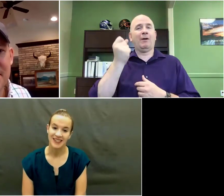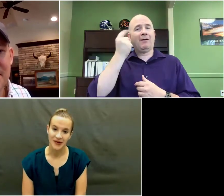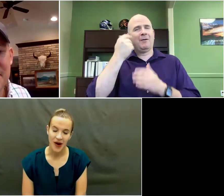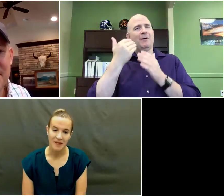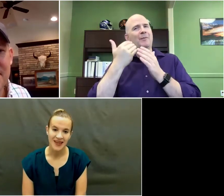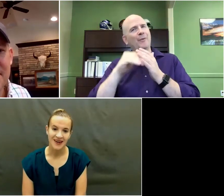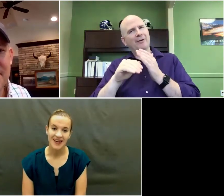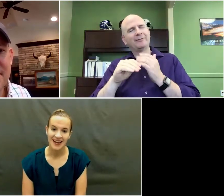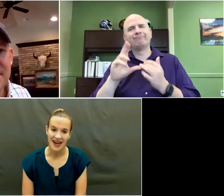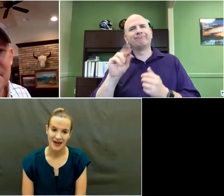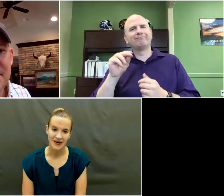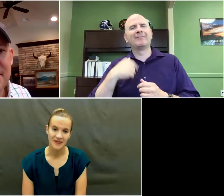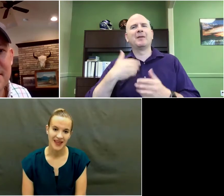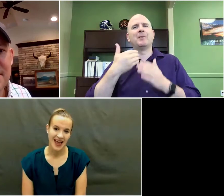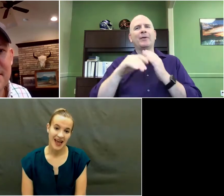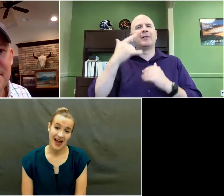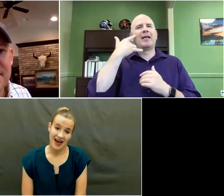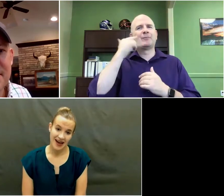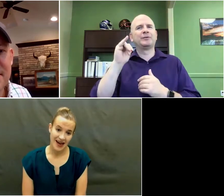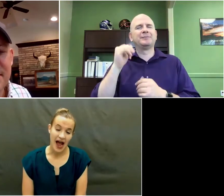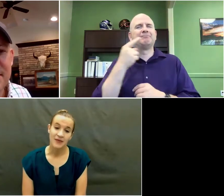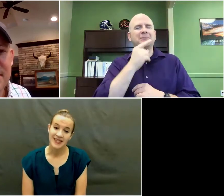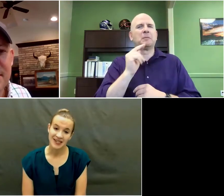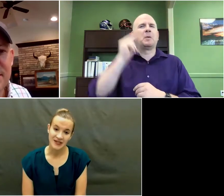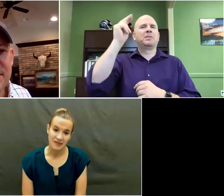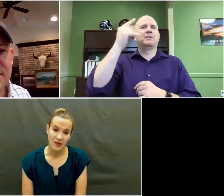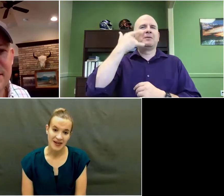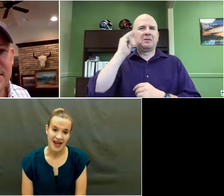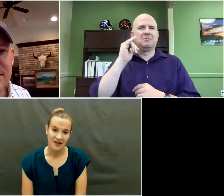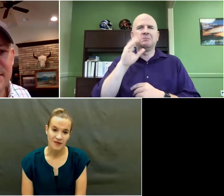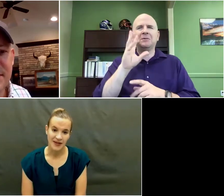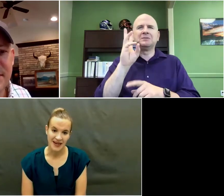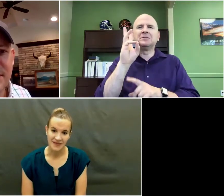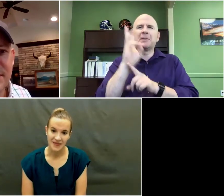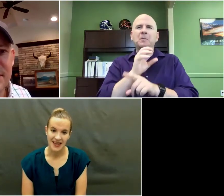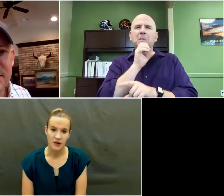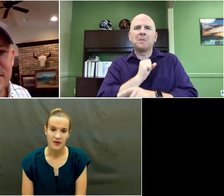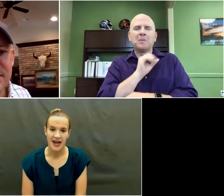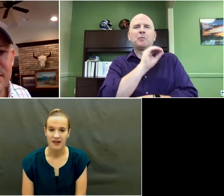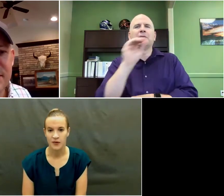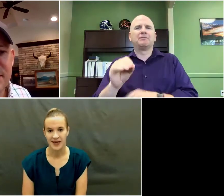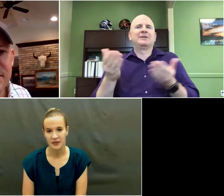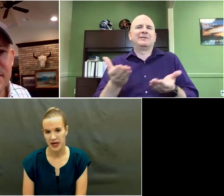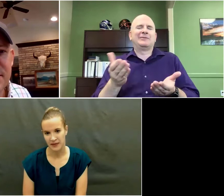grow up here in Idaho. I was actually born in California, in Northern California, and when I was